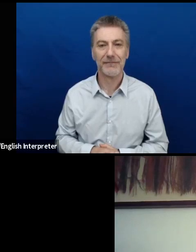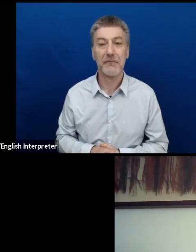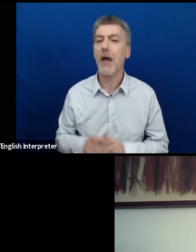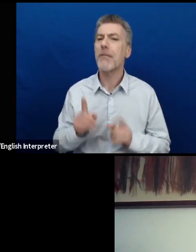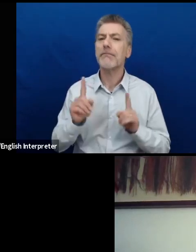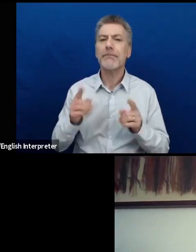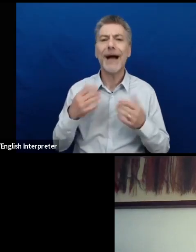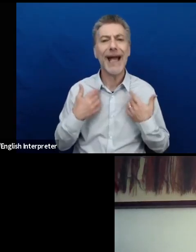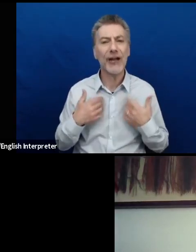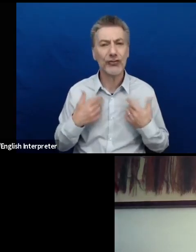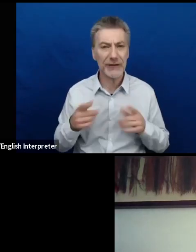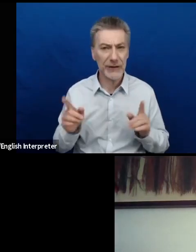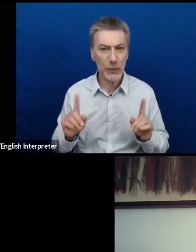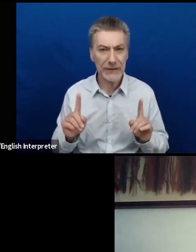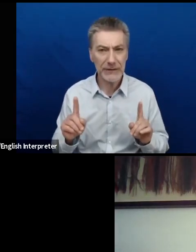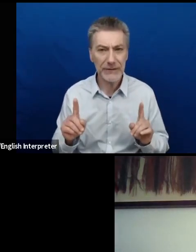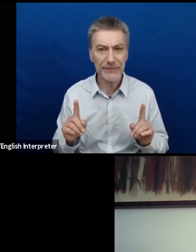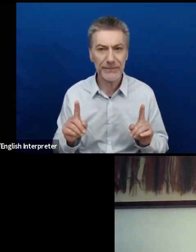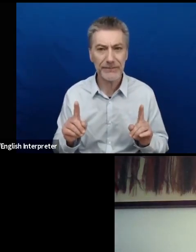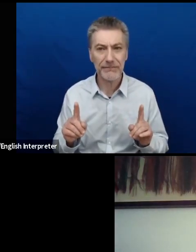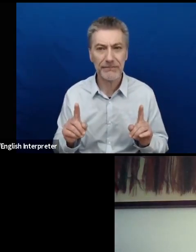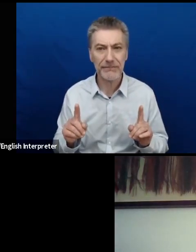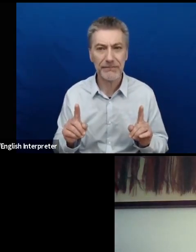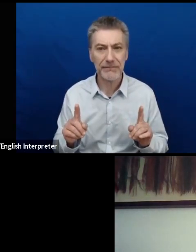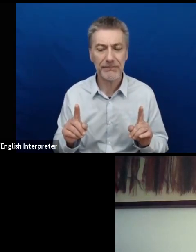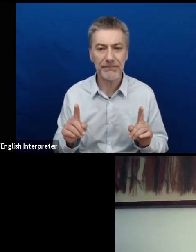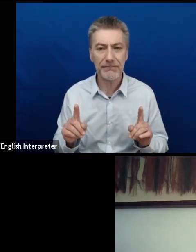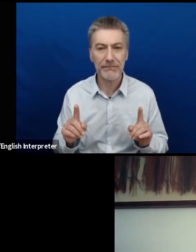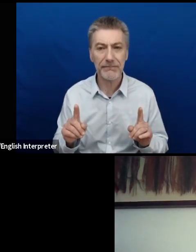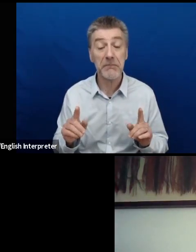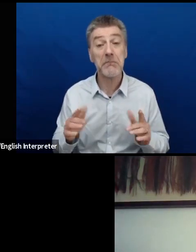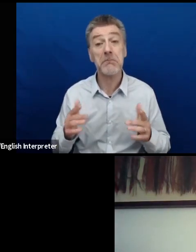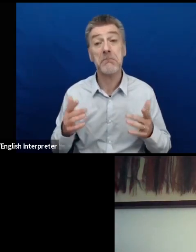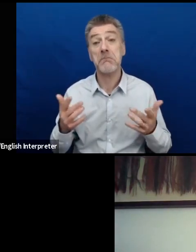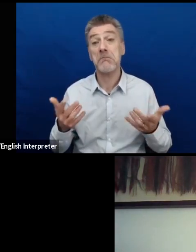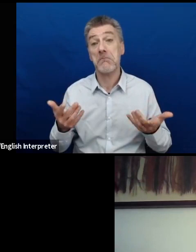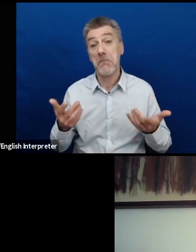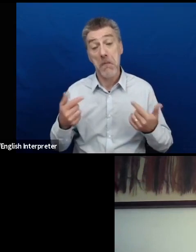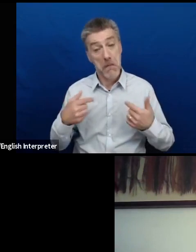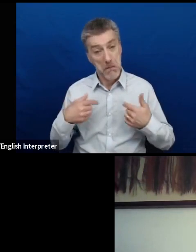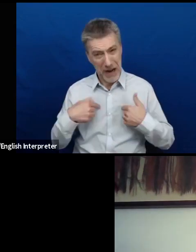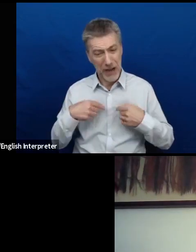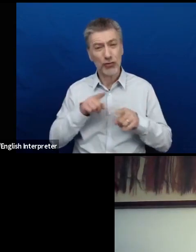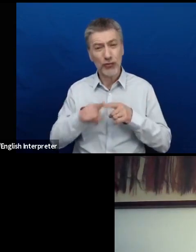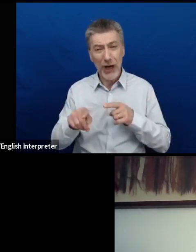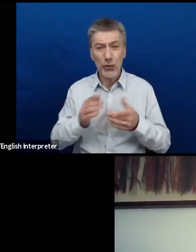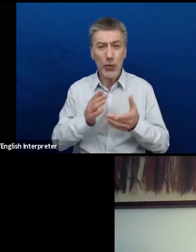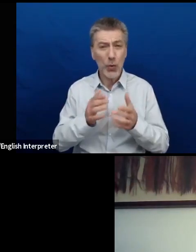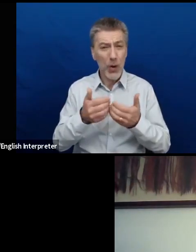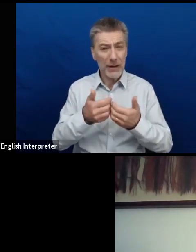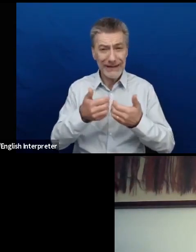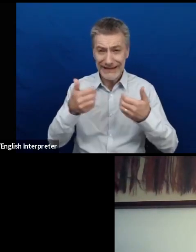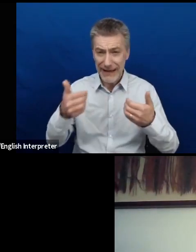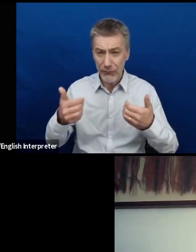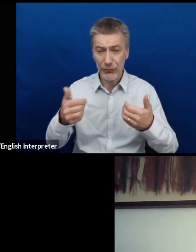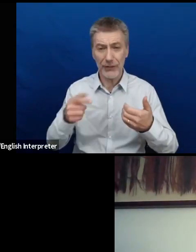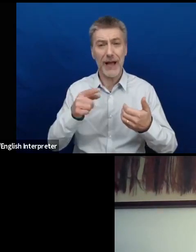question so even there you cannot understand inequality in Brazil and Columbia without understanding